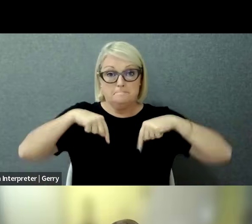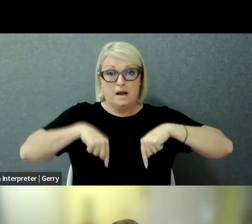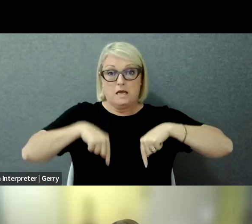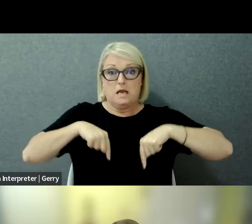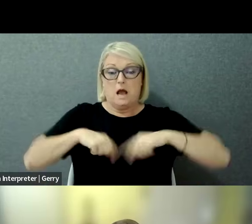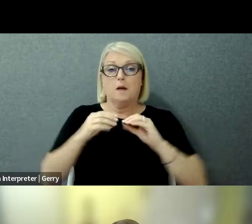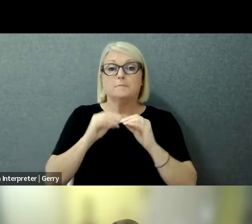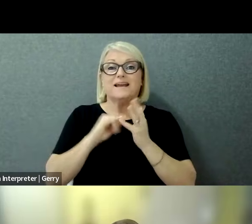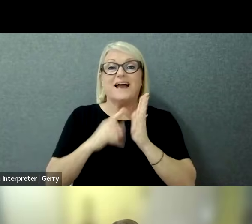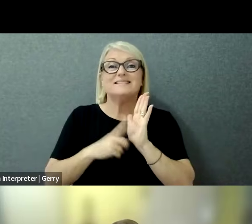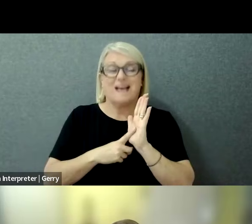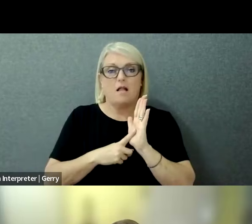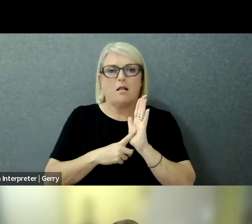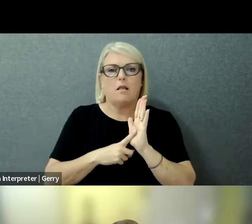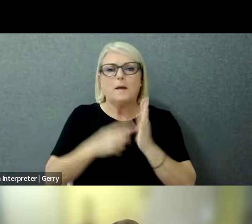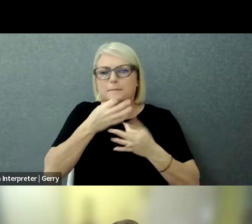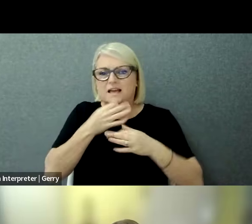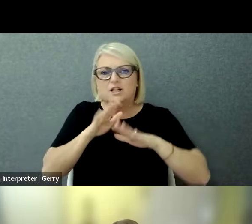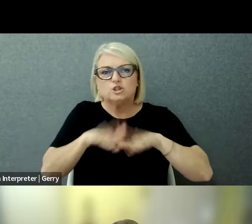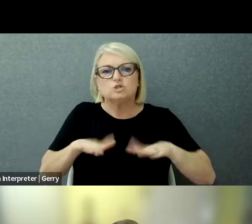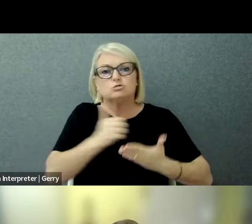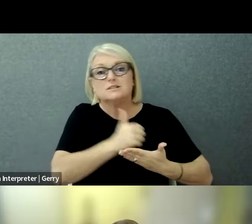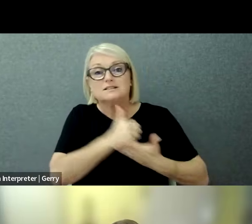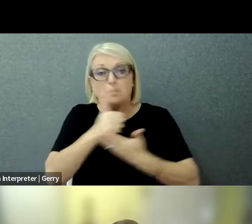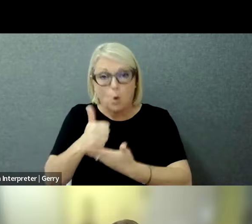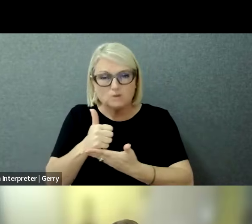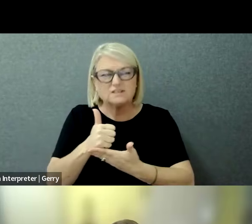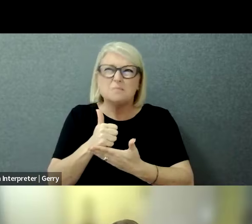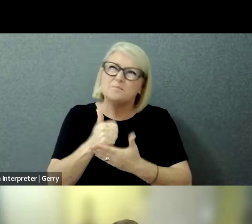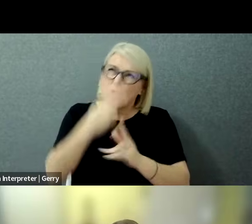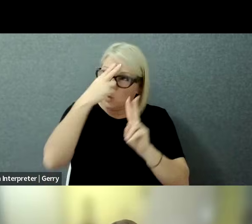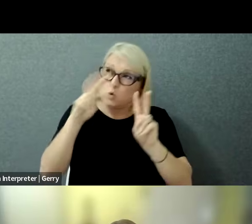which you lead, has been described as some as a targeted support. Can you explain to